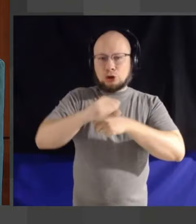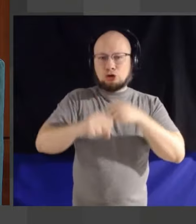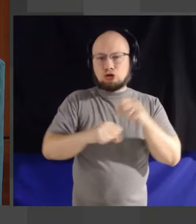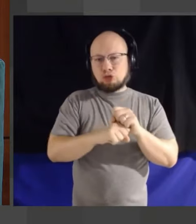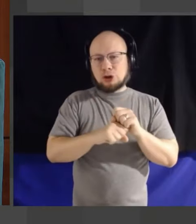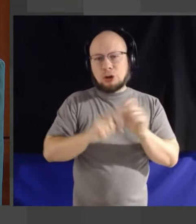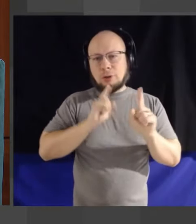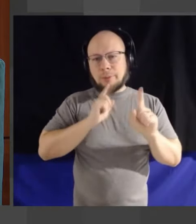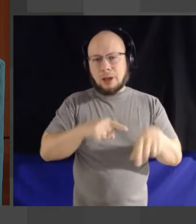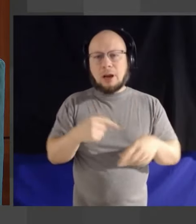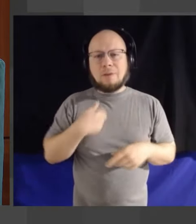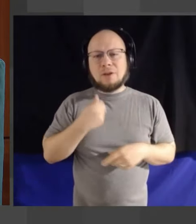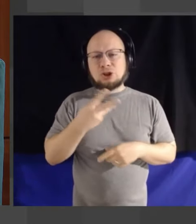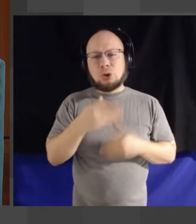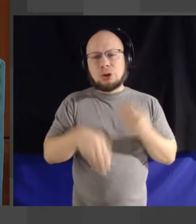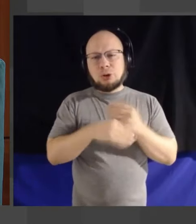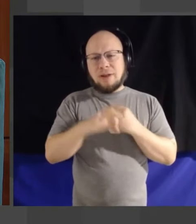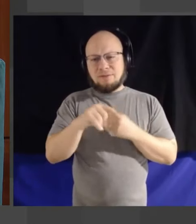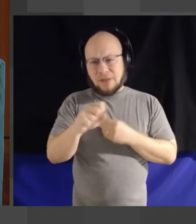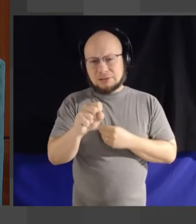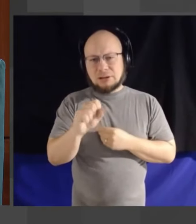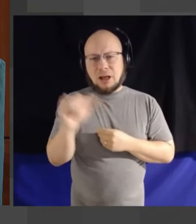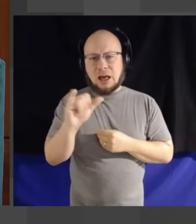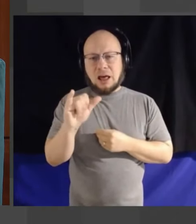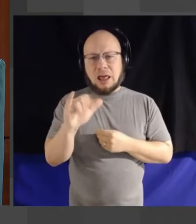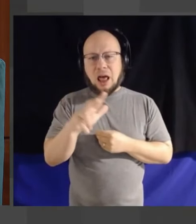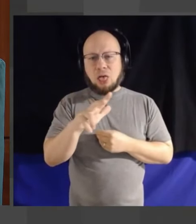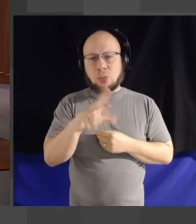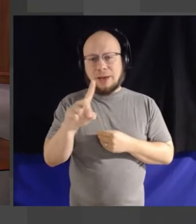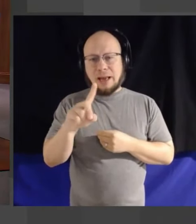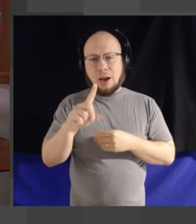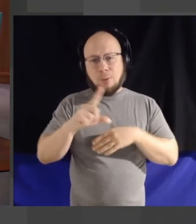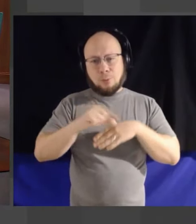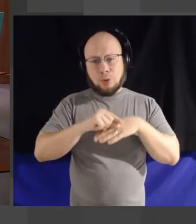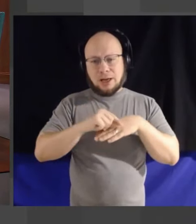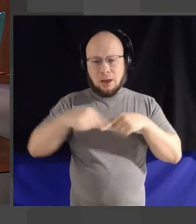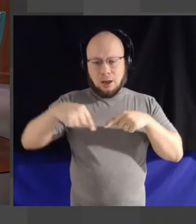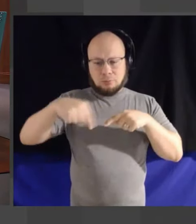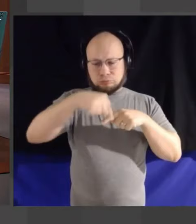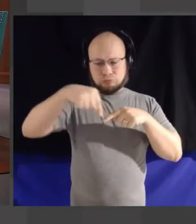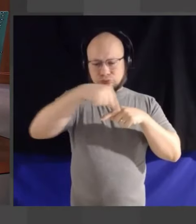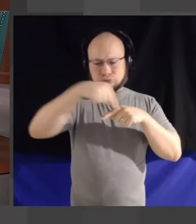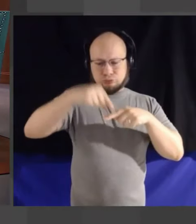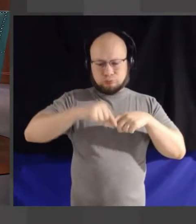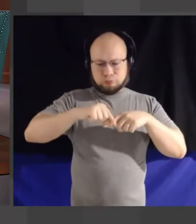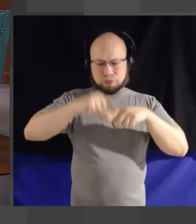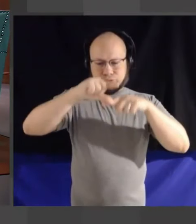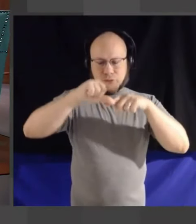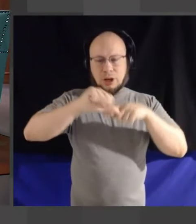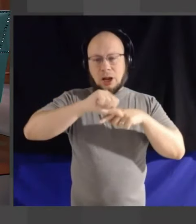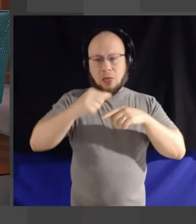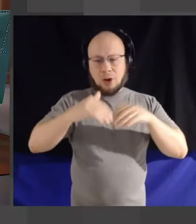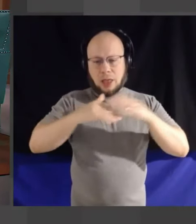WAS JUST A STRUCTURE IN THE MAKING. WE PROVIDE A COUPLE OF EFFECTS. ONE IS JUST LIKE A 3-D PRINTING ANIMATION AND THE OTHER ONE IS